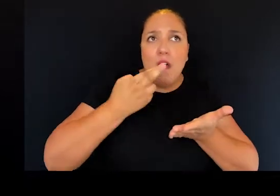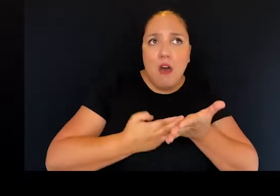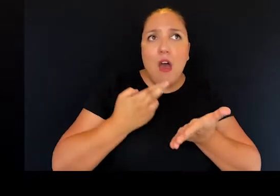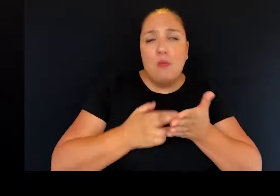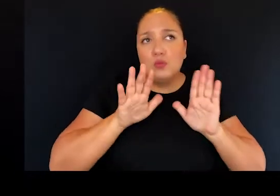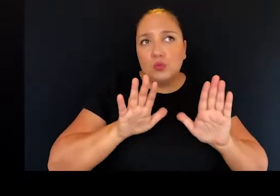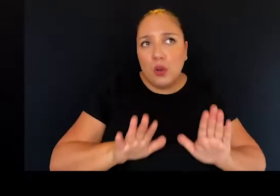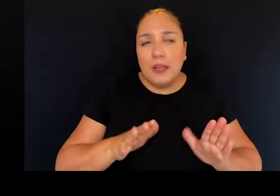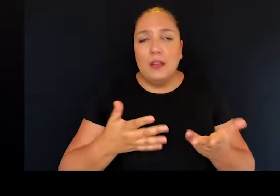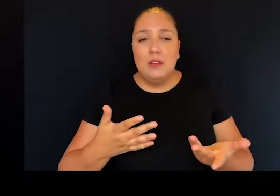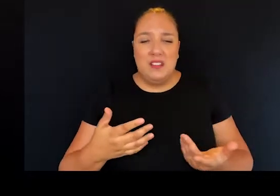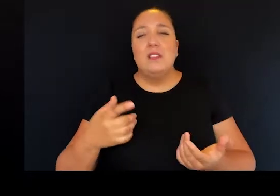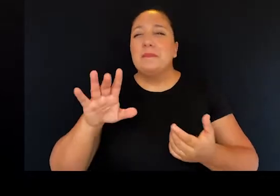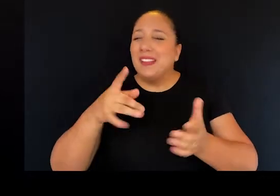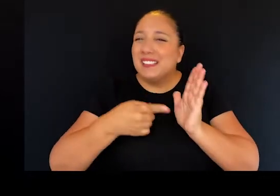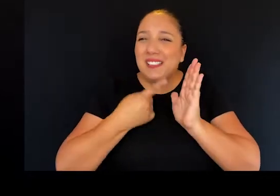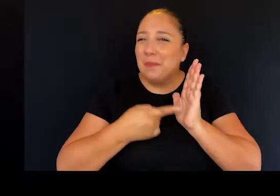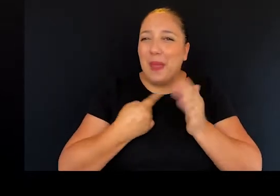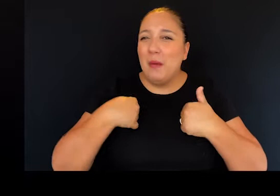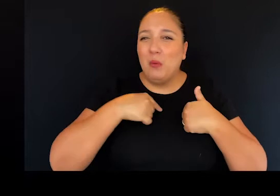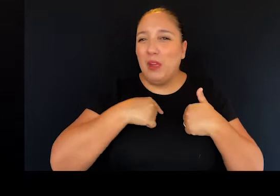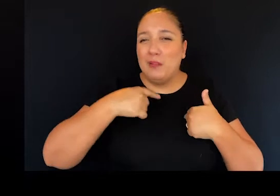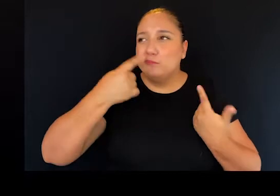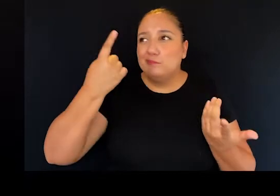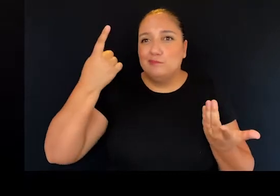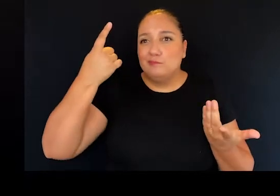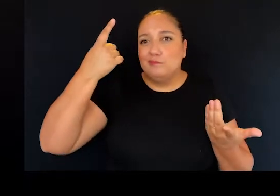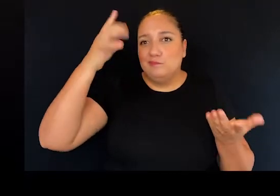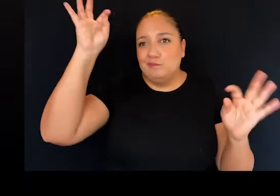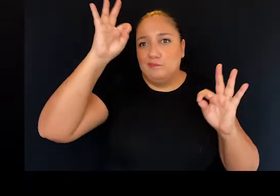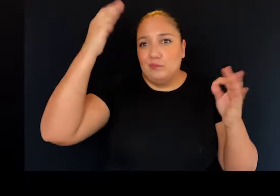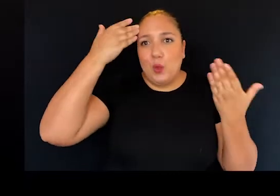sometimes we don't learn them until we've heard the song over and over again.